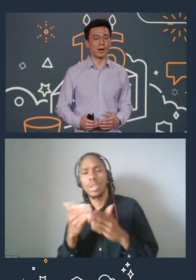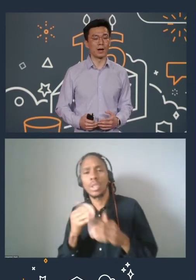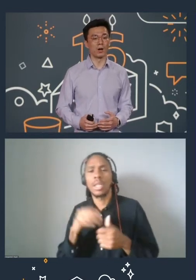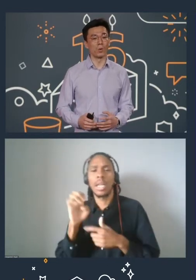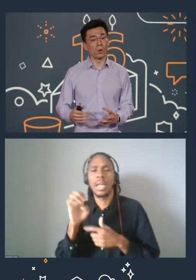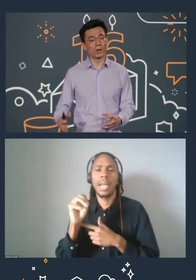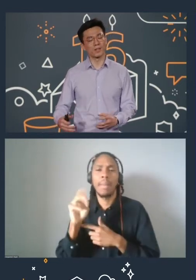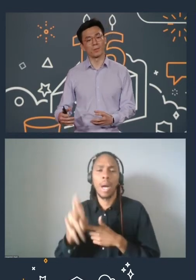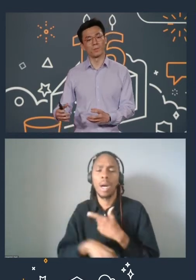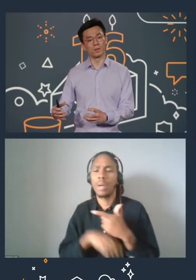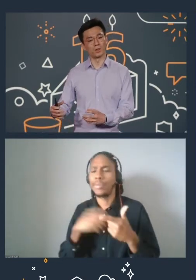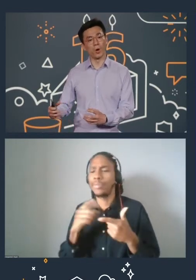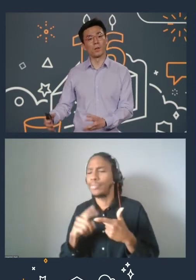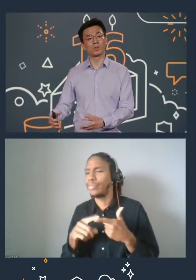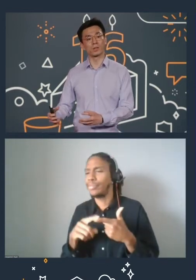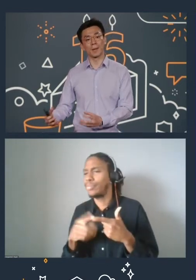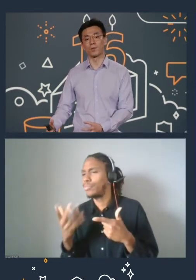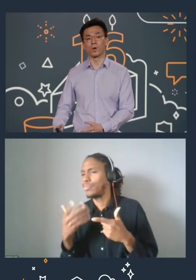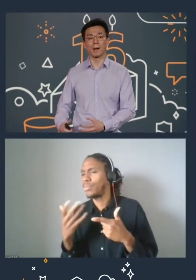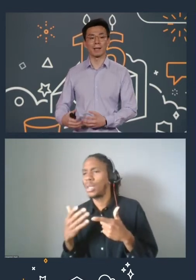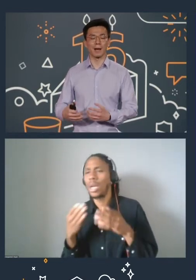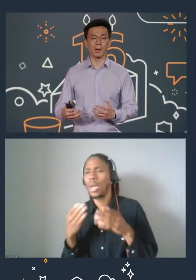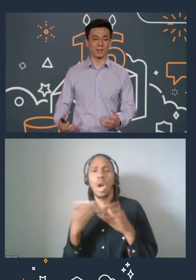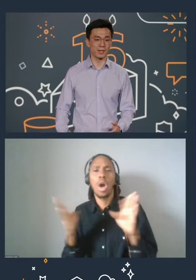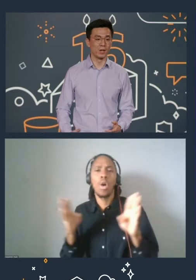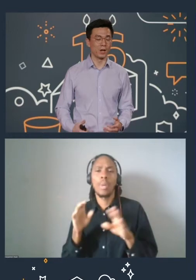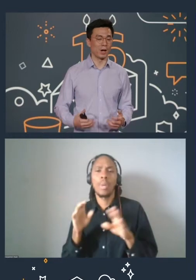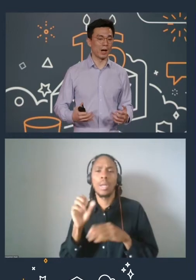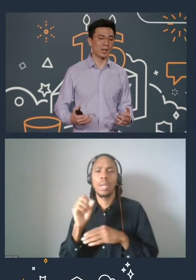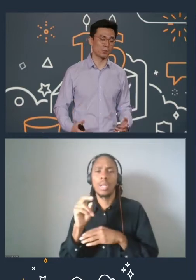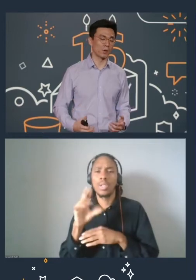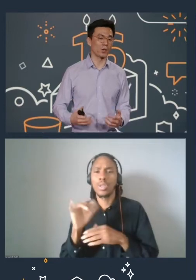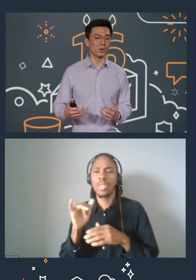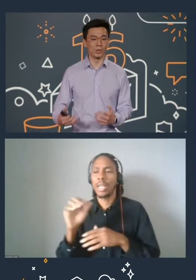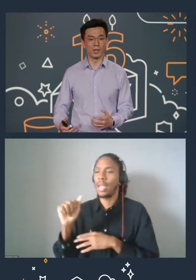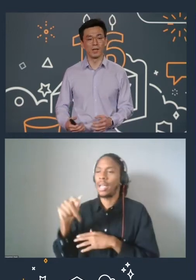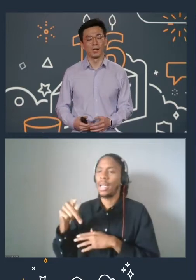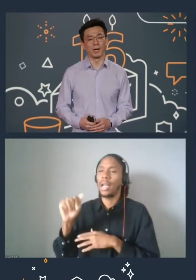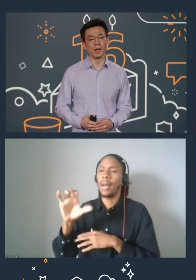or some the open source table format, like Apache Iceberg, Hudi.